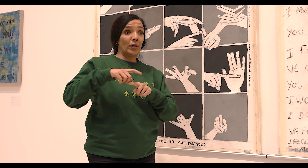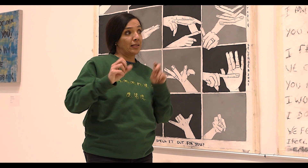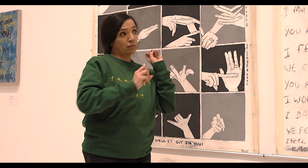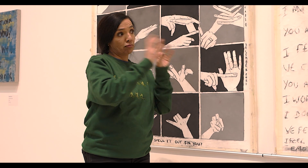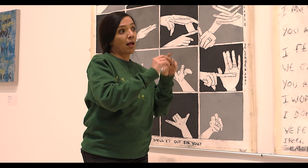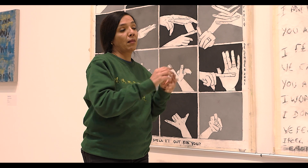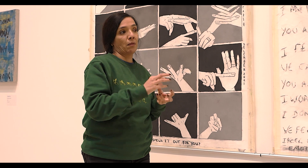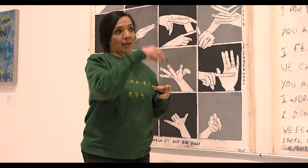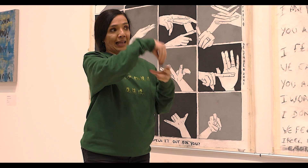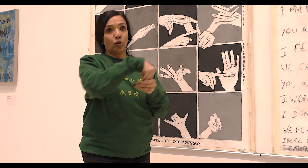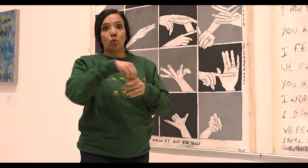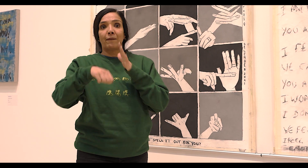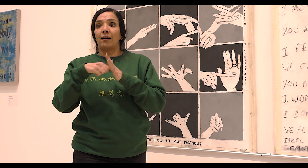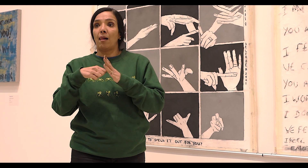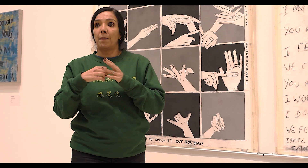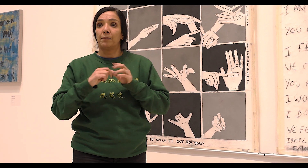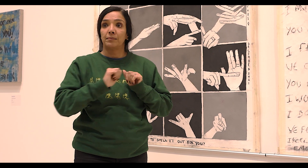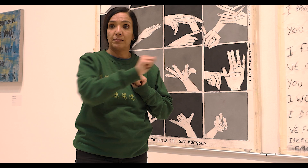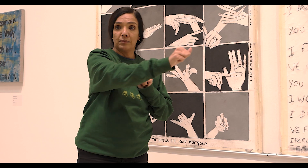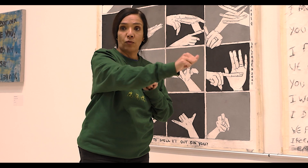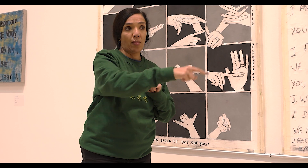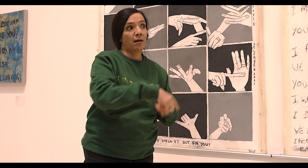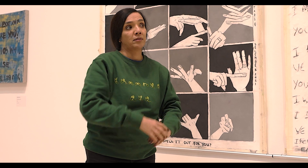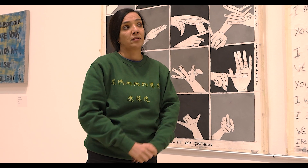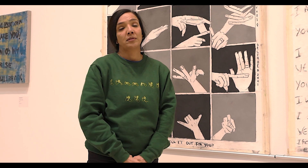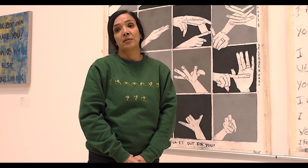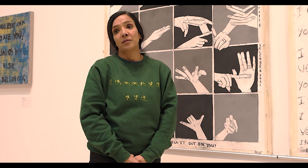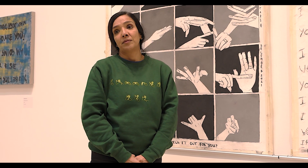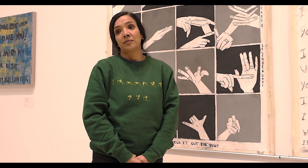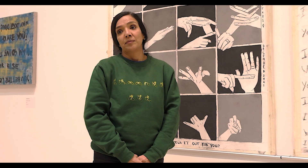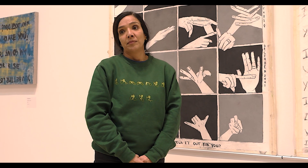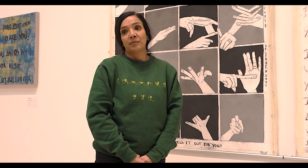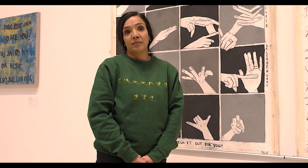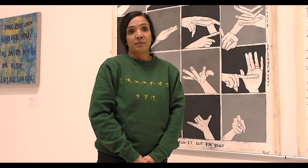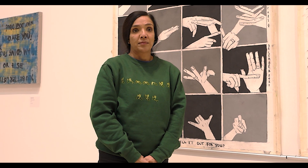Those themes have all emerged in these charcoal series, and so, I made a film.